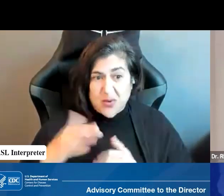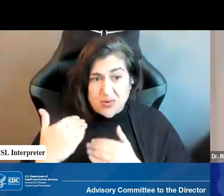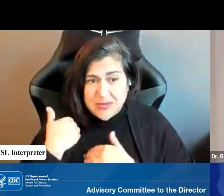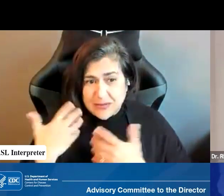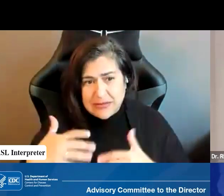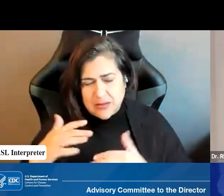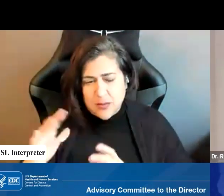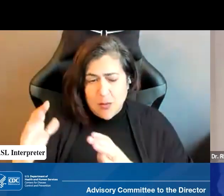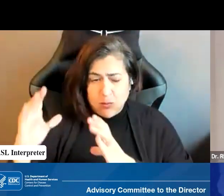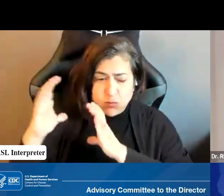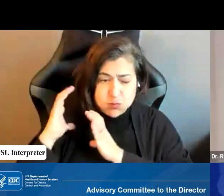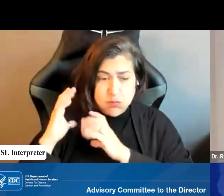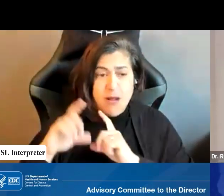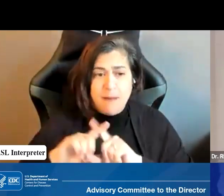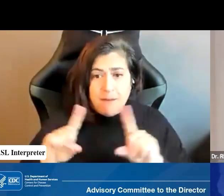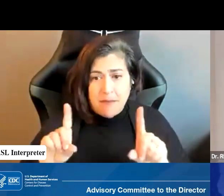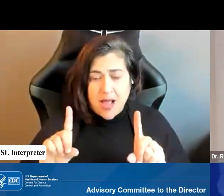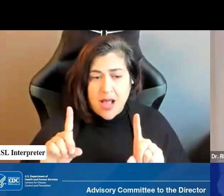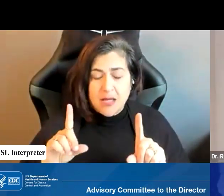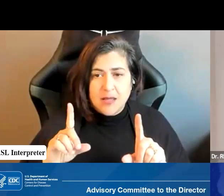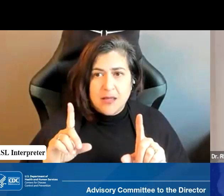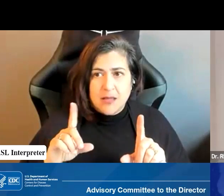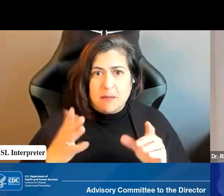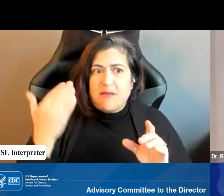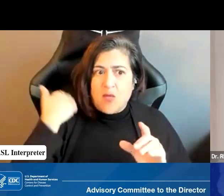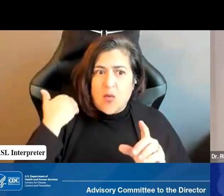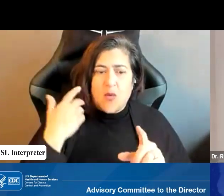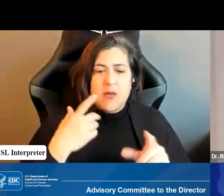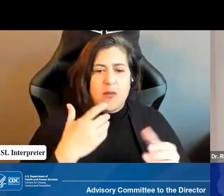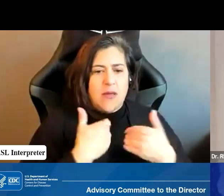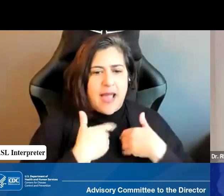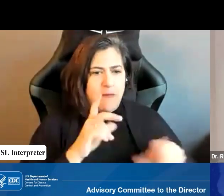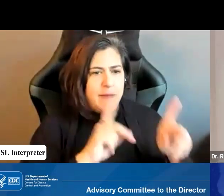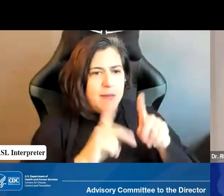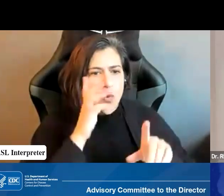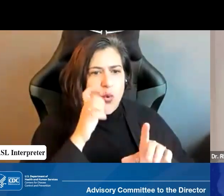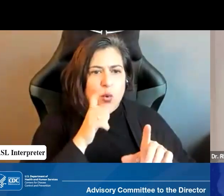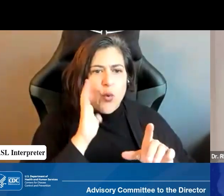but we had people who would pick perinatal care and psych,